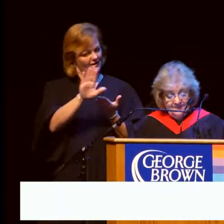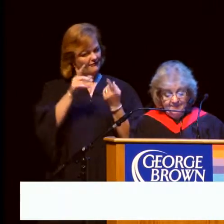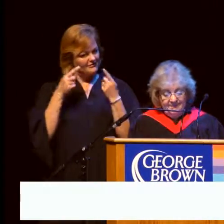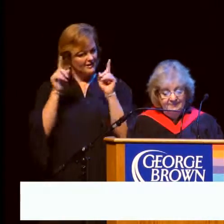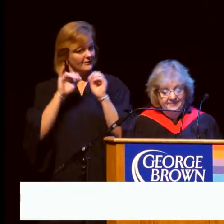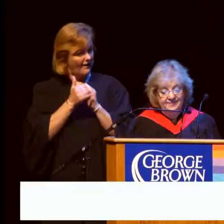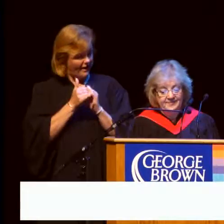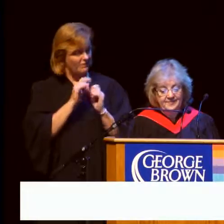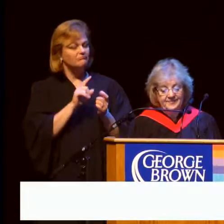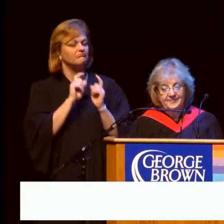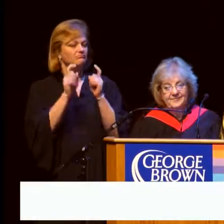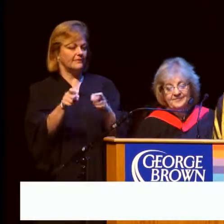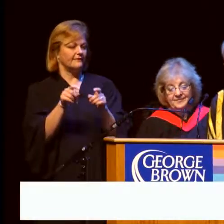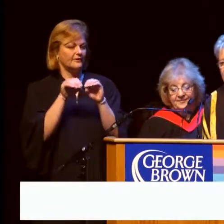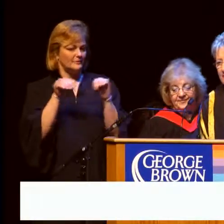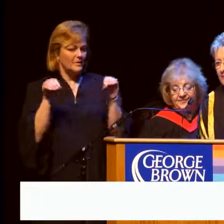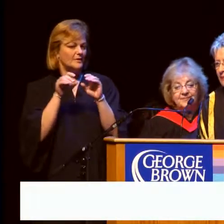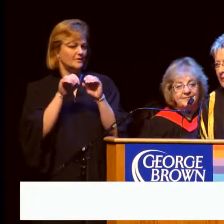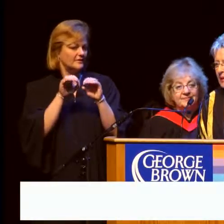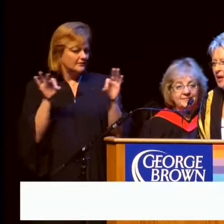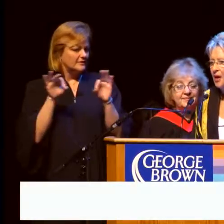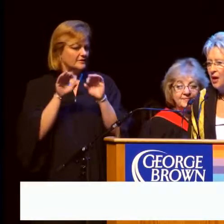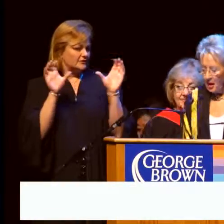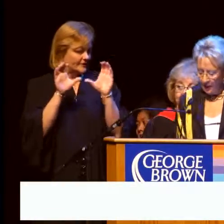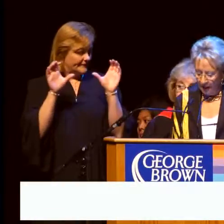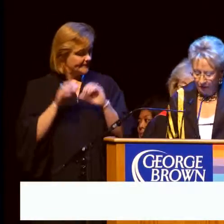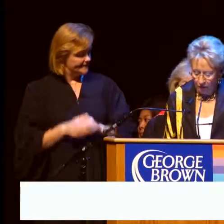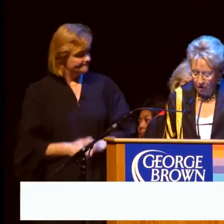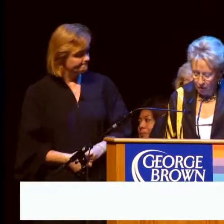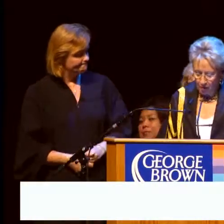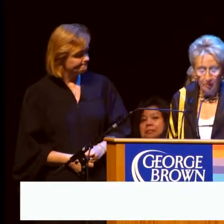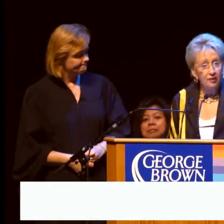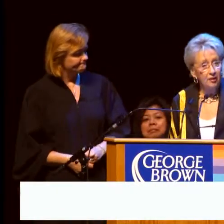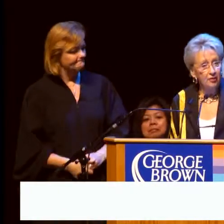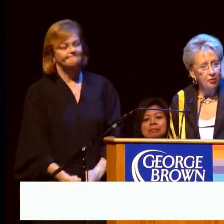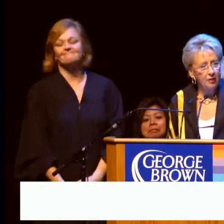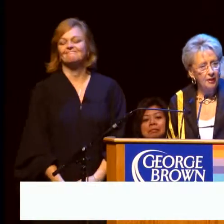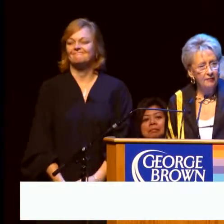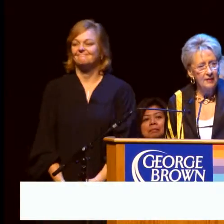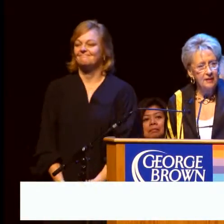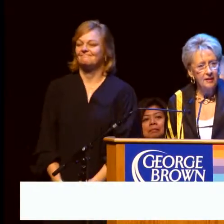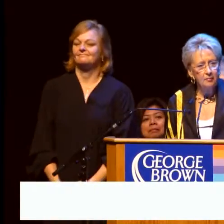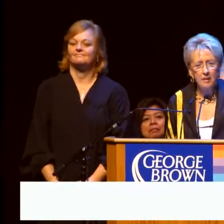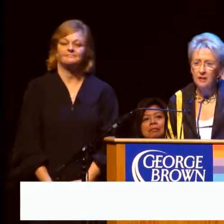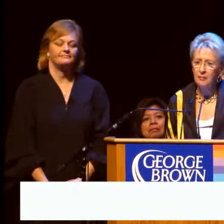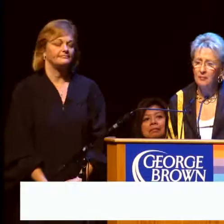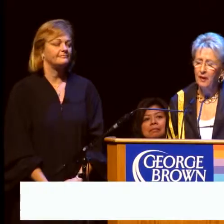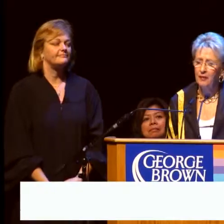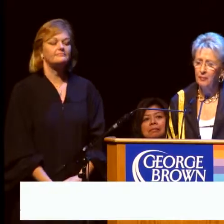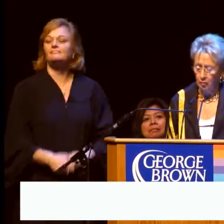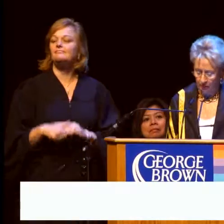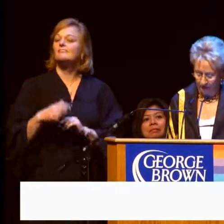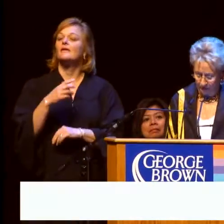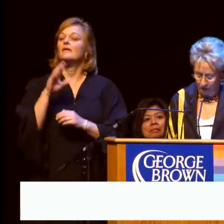BY VIRTUE OF THE AUTHORITY VESTED IN ME BY THE BOARD OF GOVERNORS